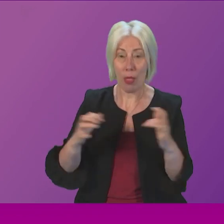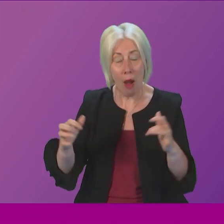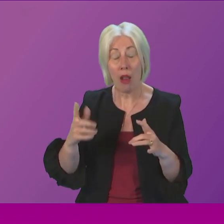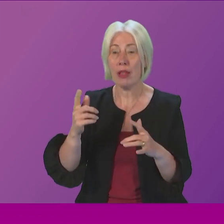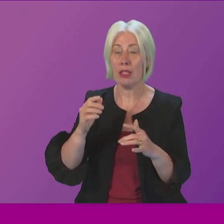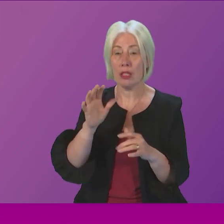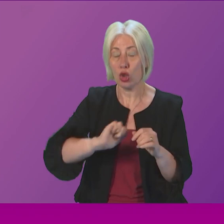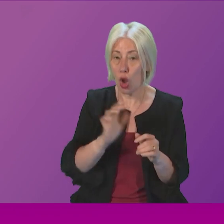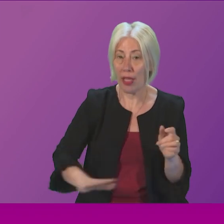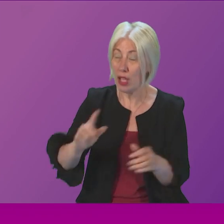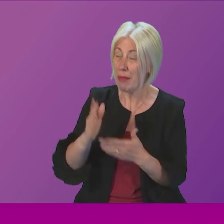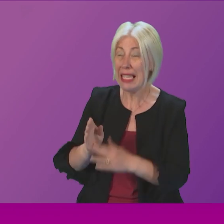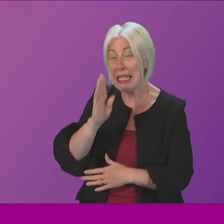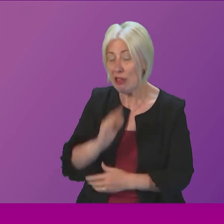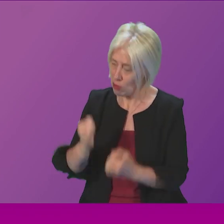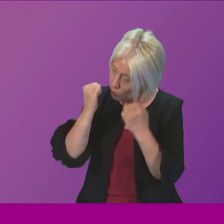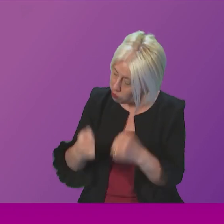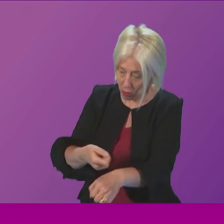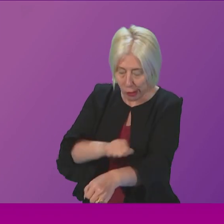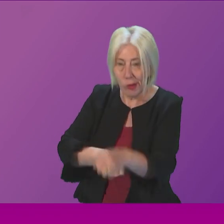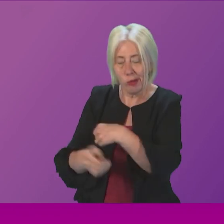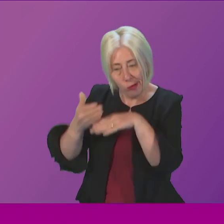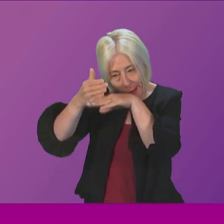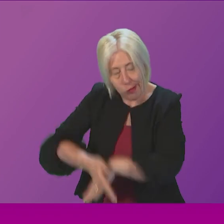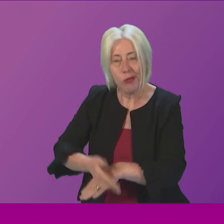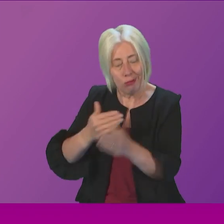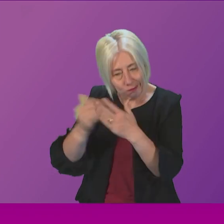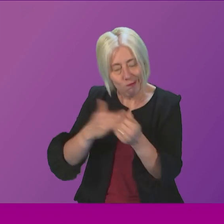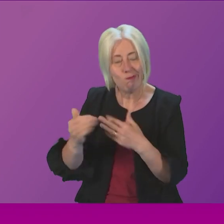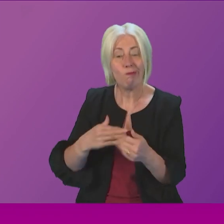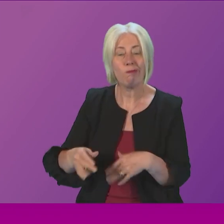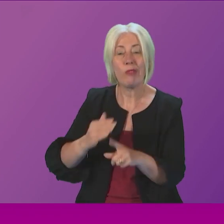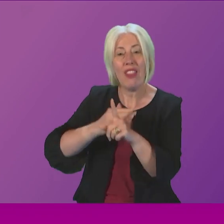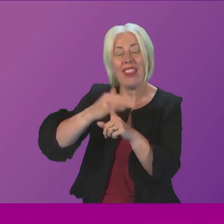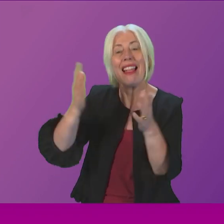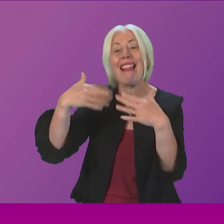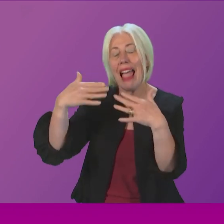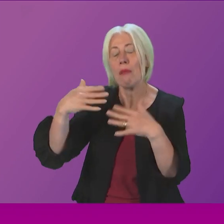serious action that is required to tackle the climate emergency in this country.